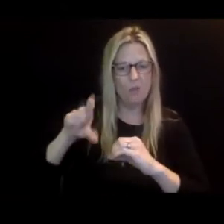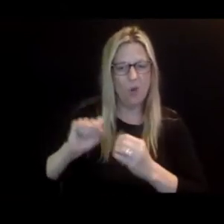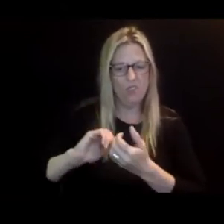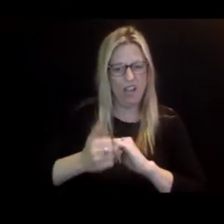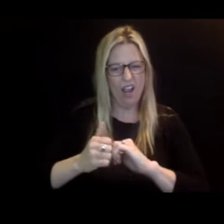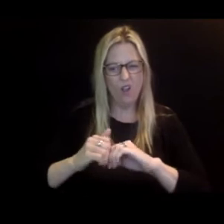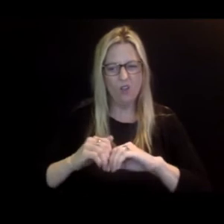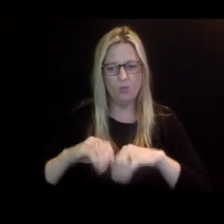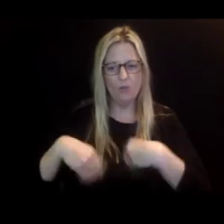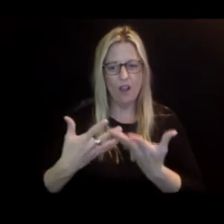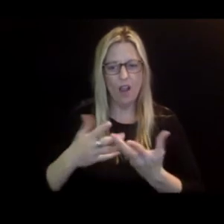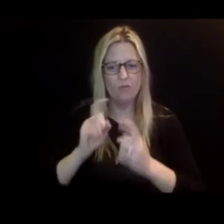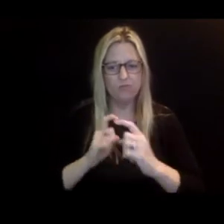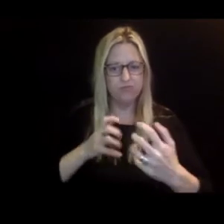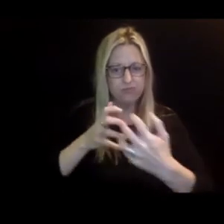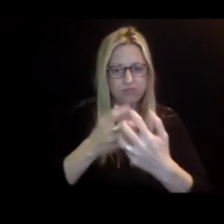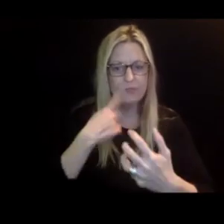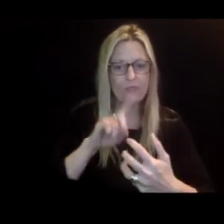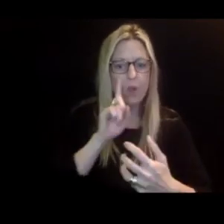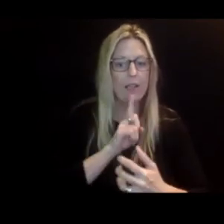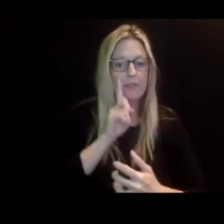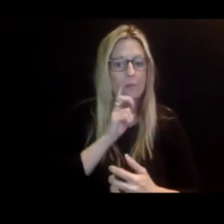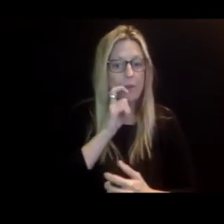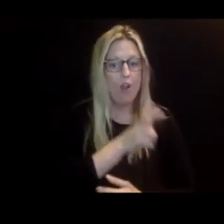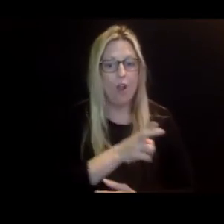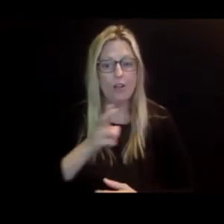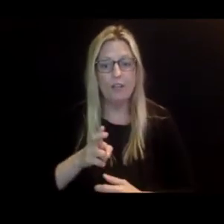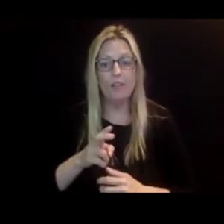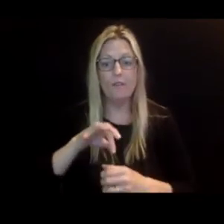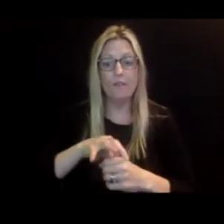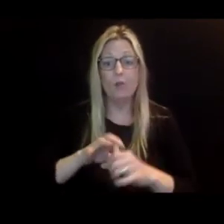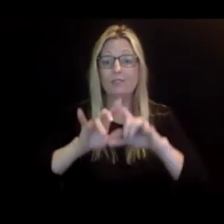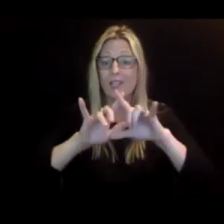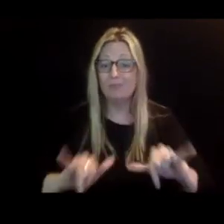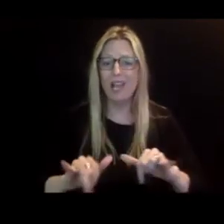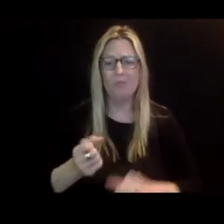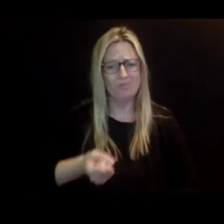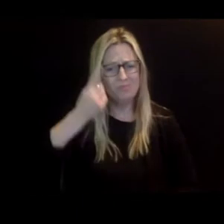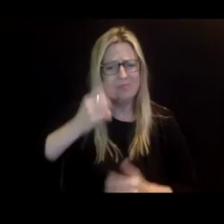how to provide access and accommodations for deaf, deafblind and hard of hearing. This